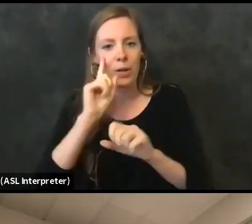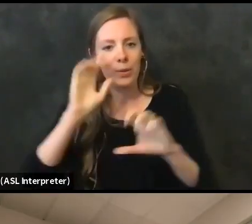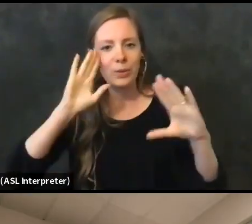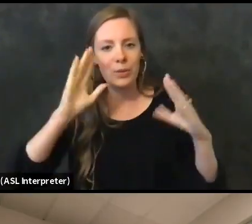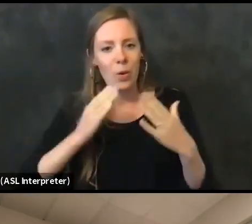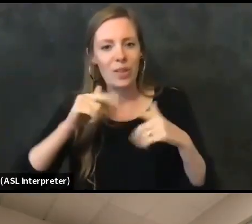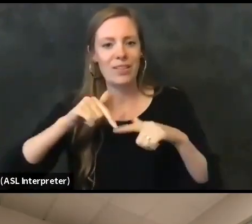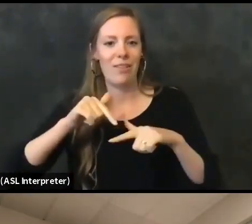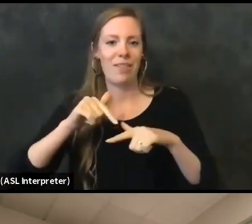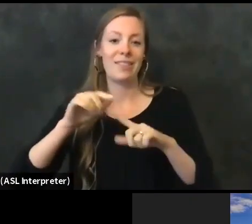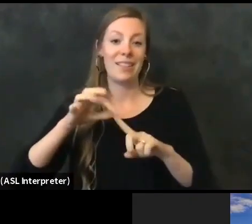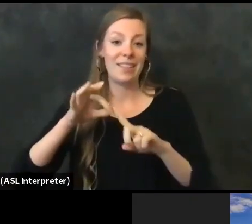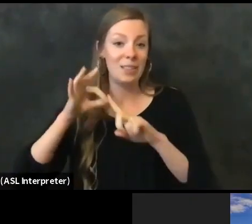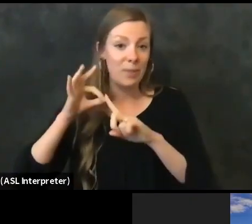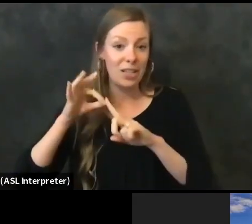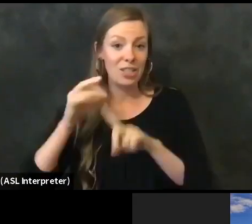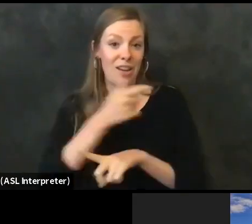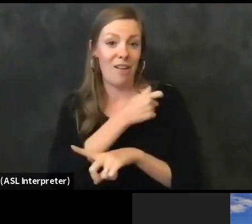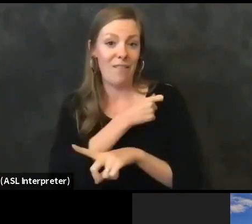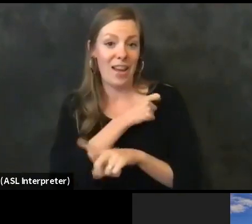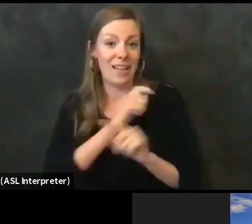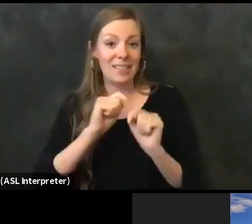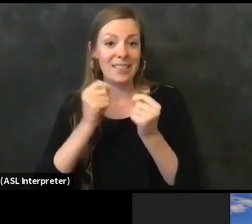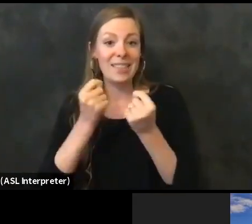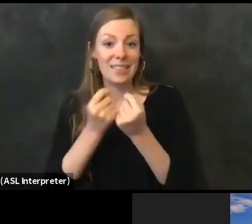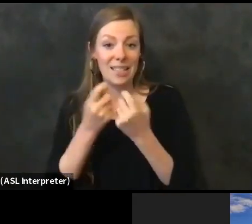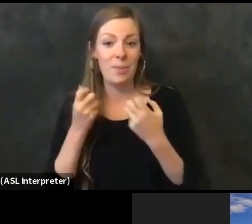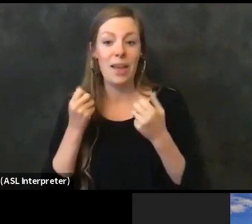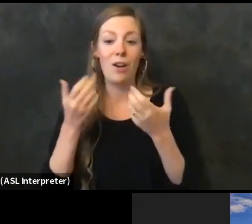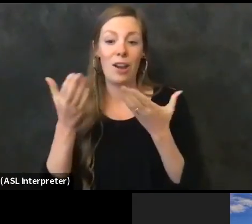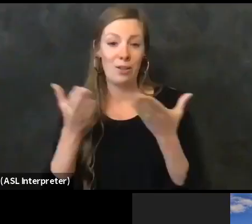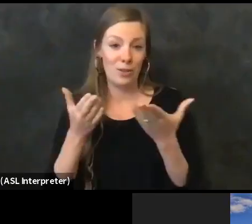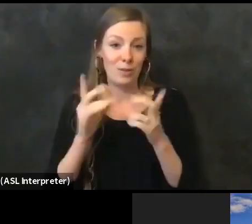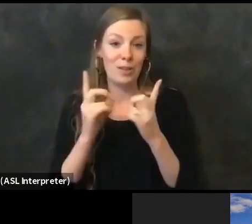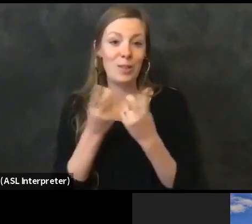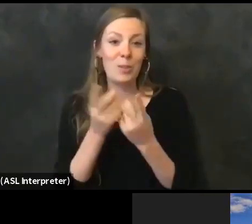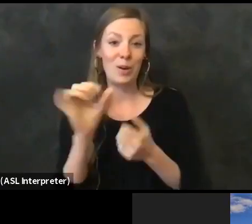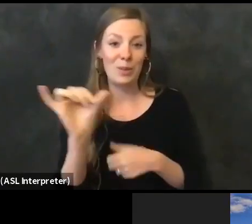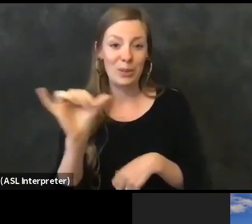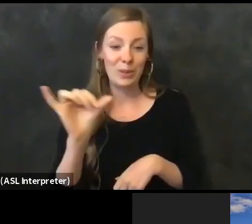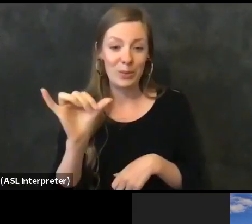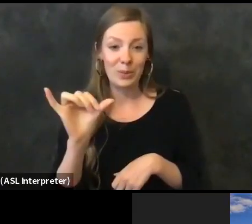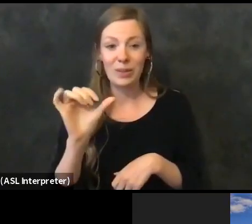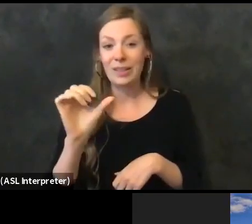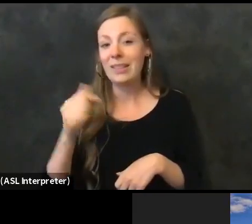especially our vaccine mission team and our health services department. Sonoma County continues to be ahead of the